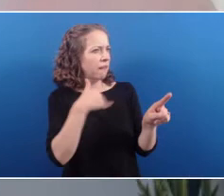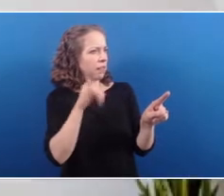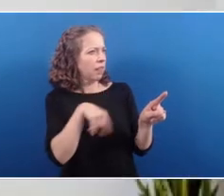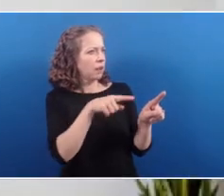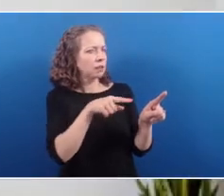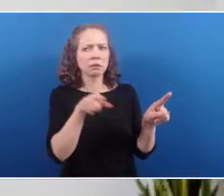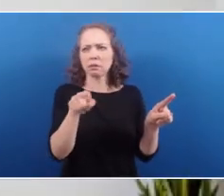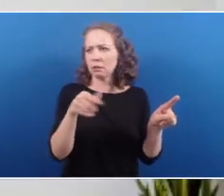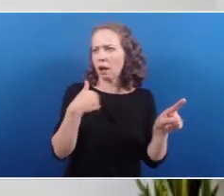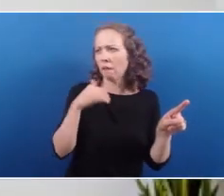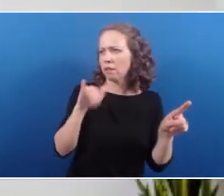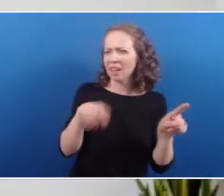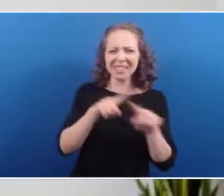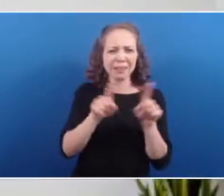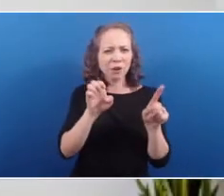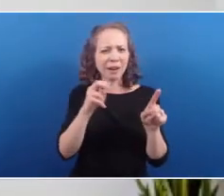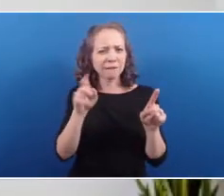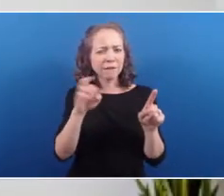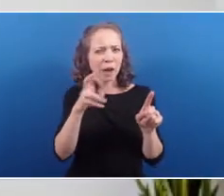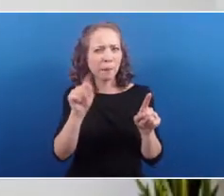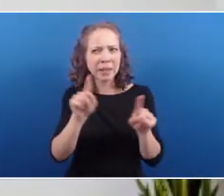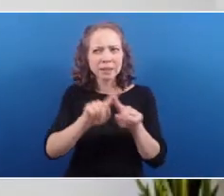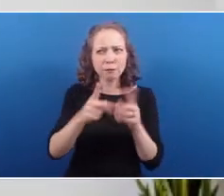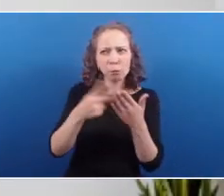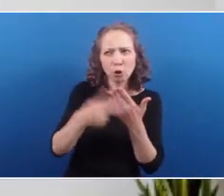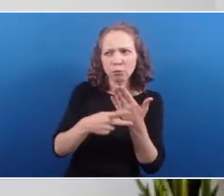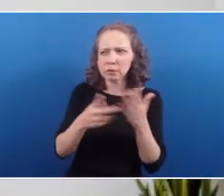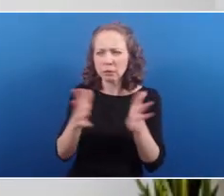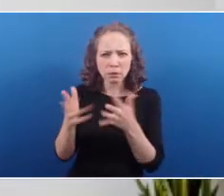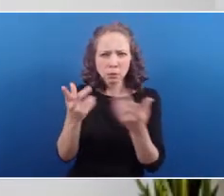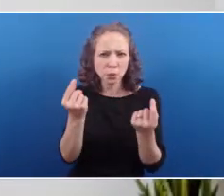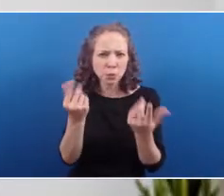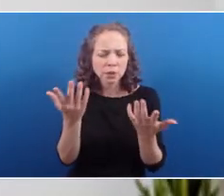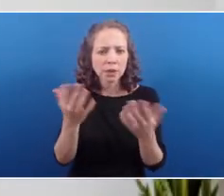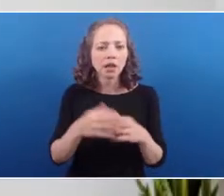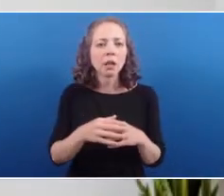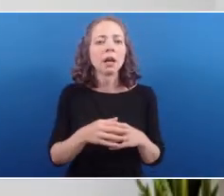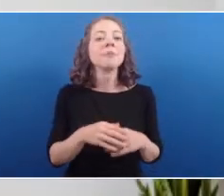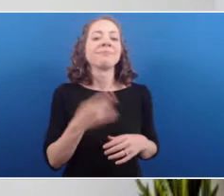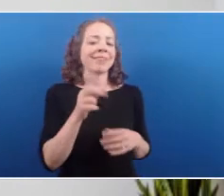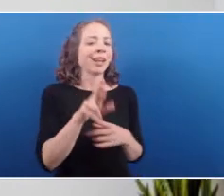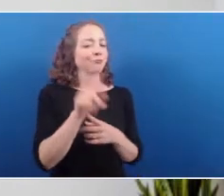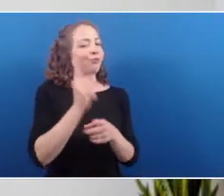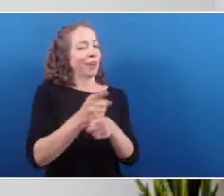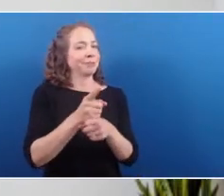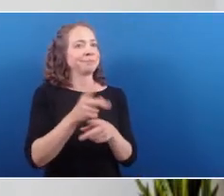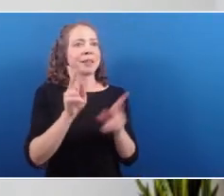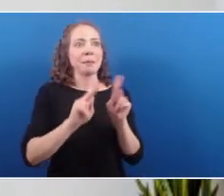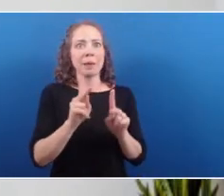That’s right. What is great nowadays is people are coming in all the time saying they need these accessibility features.